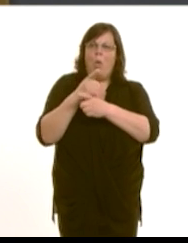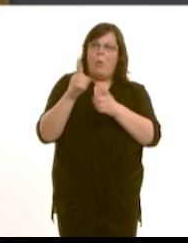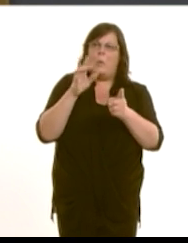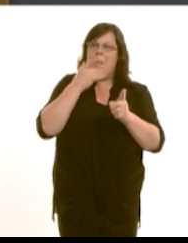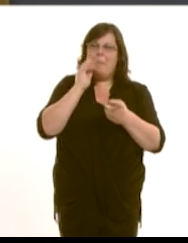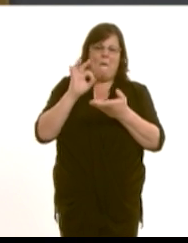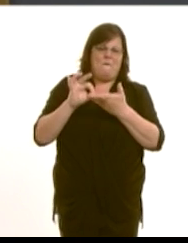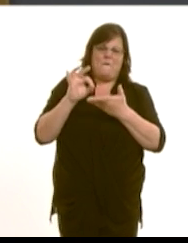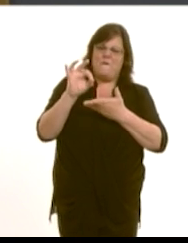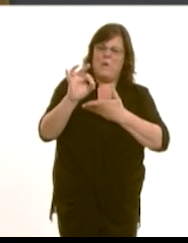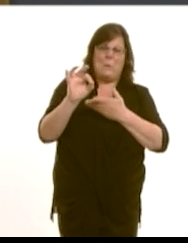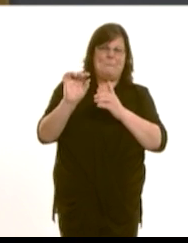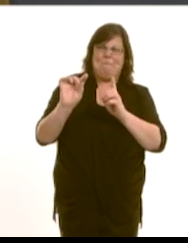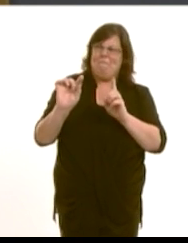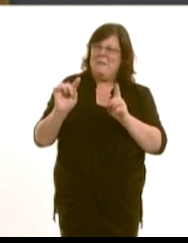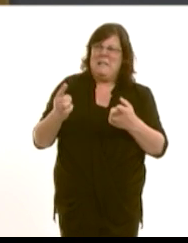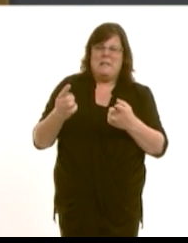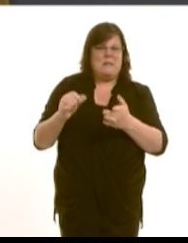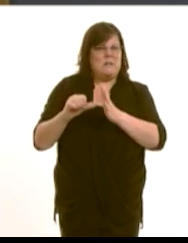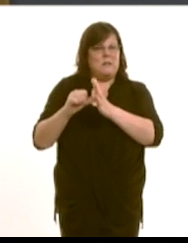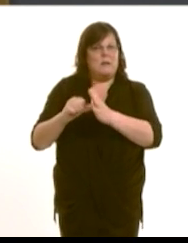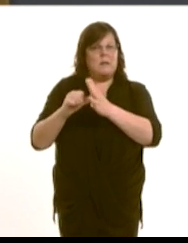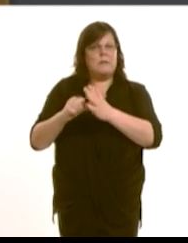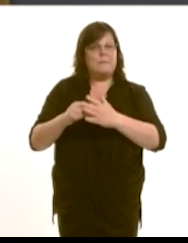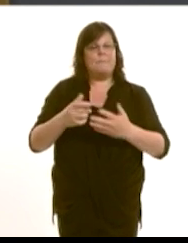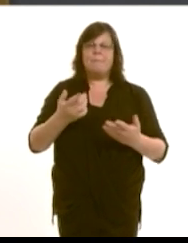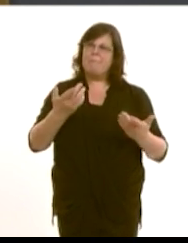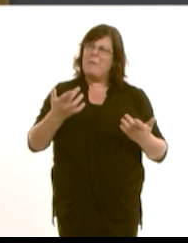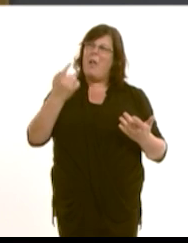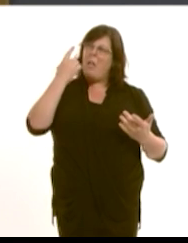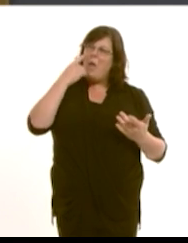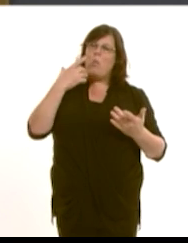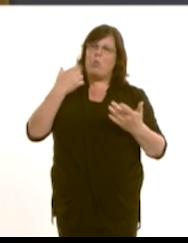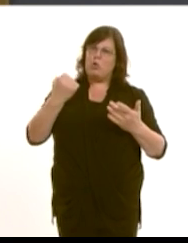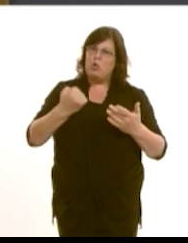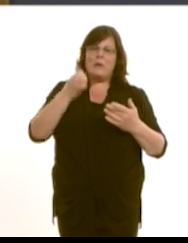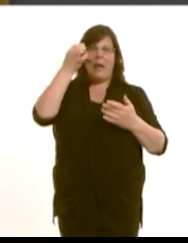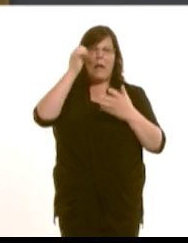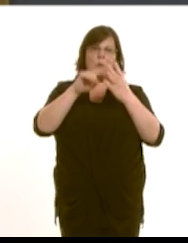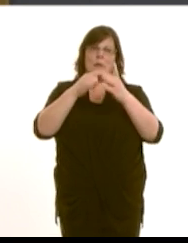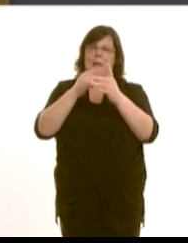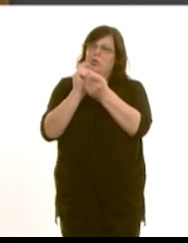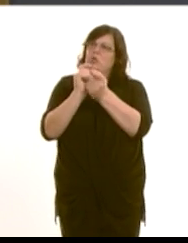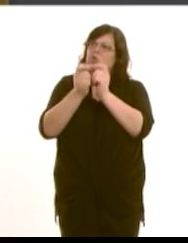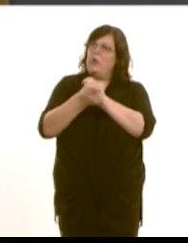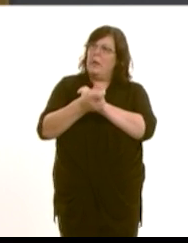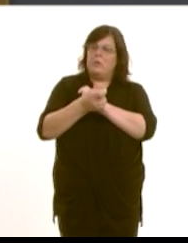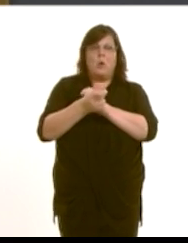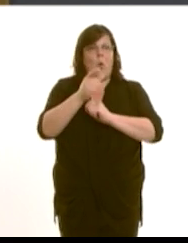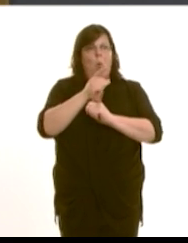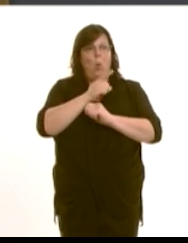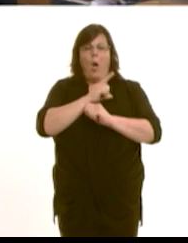So, isnít it now time for us to reform this tax so that it is fairer, as Plaid Cymru argued,